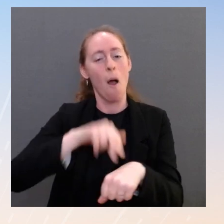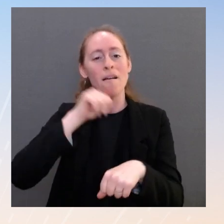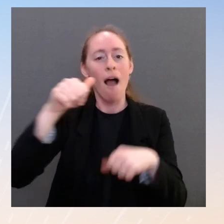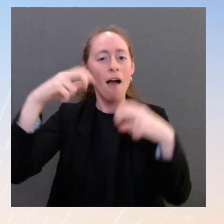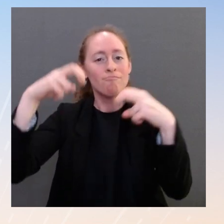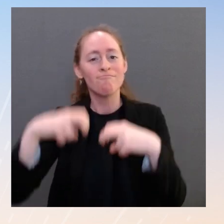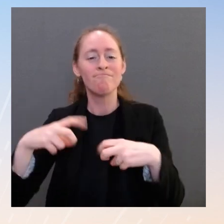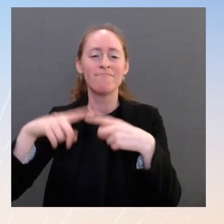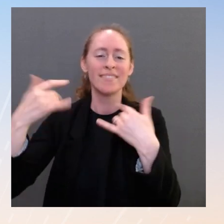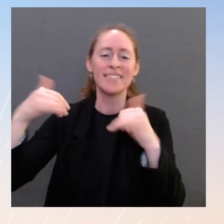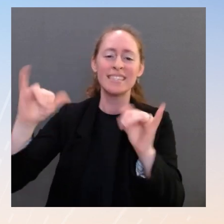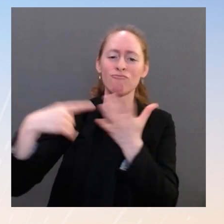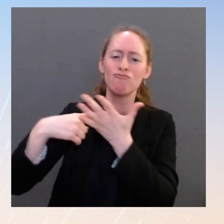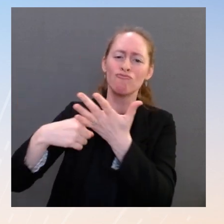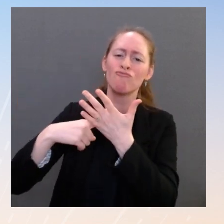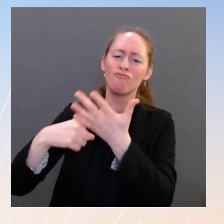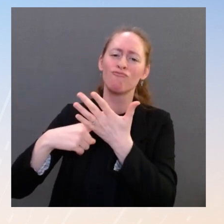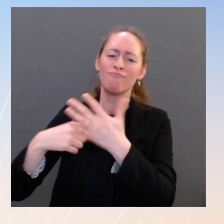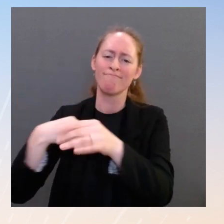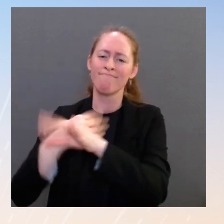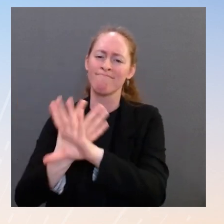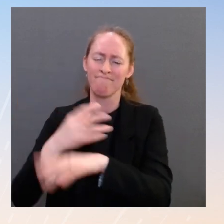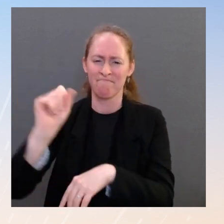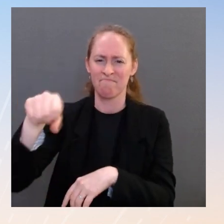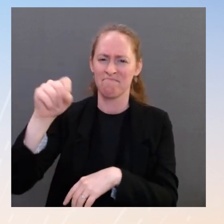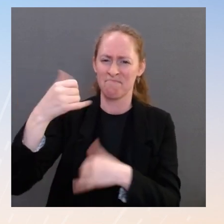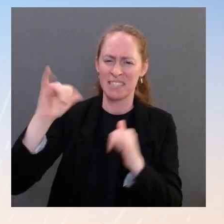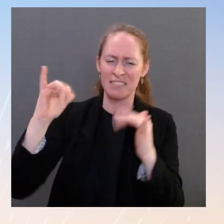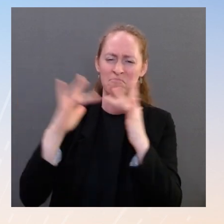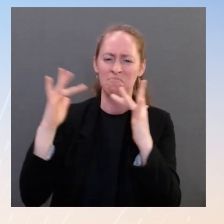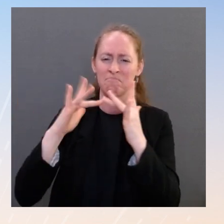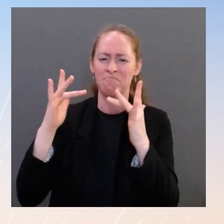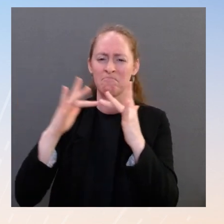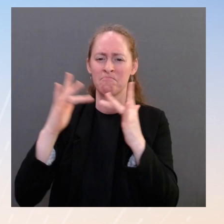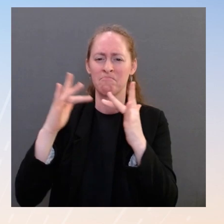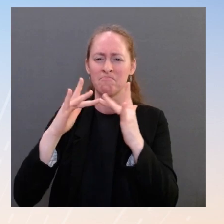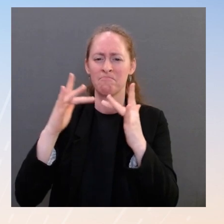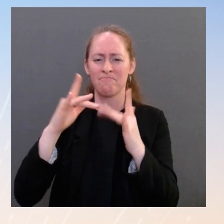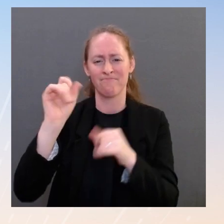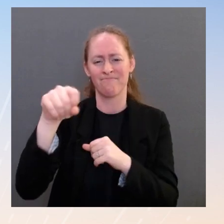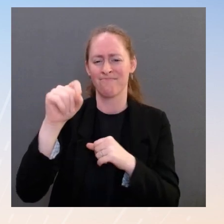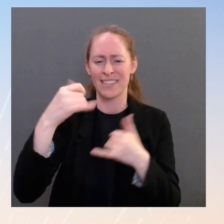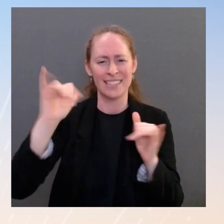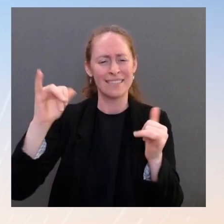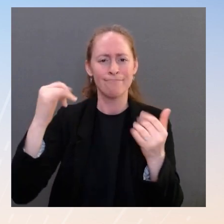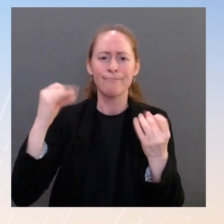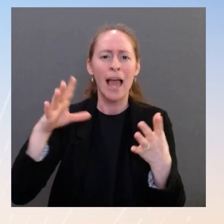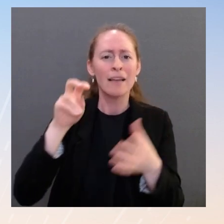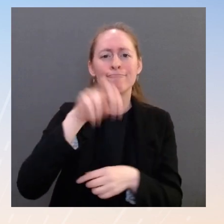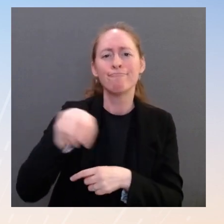while she is quarantining. And she is participating in a number of policy meetings here, too. The Press: Thank you, Jen. The Press: I have a follow-up. Ms. Psaki: Go ahead. Oh, well --